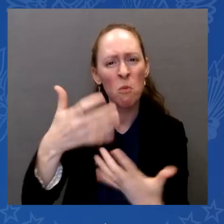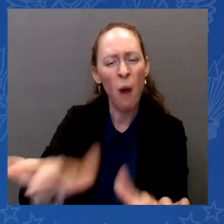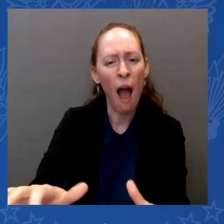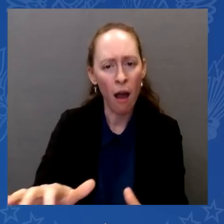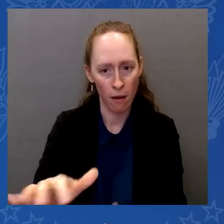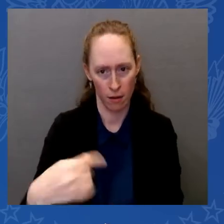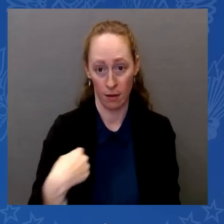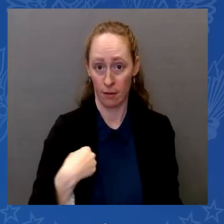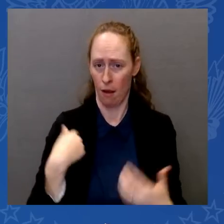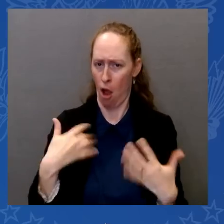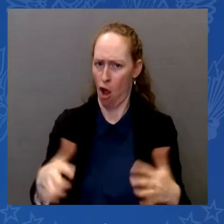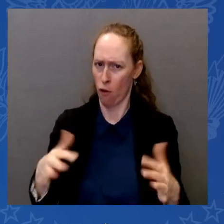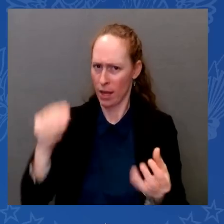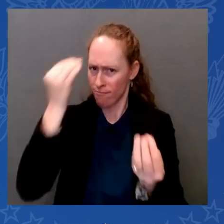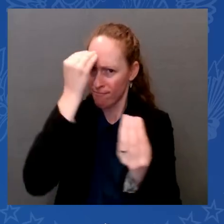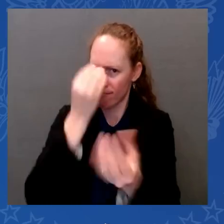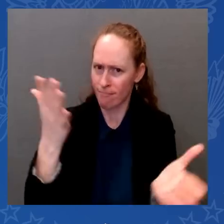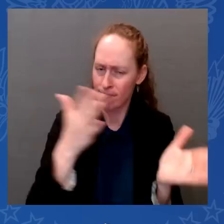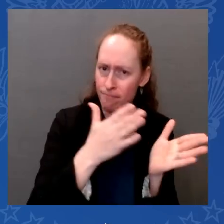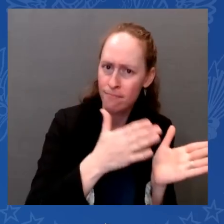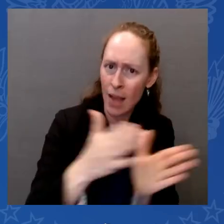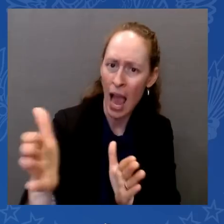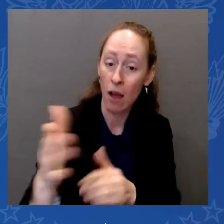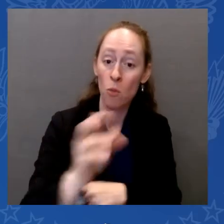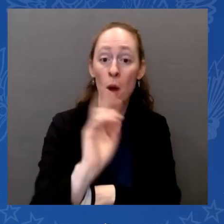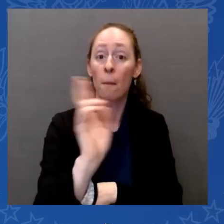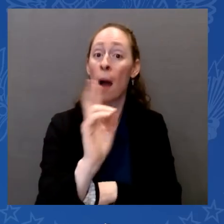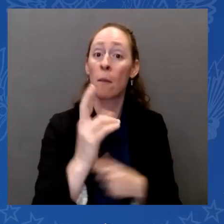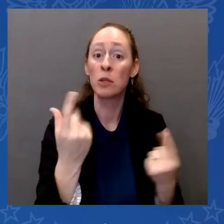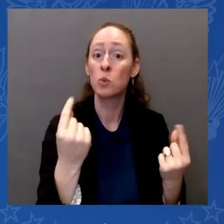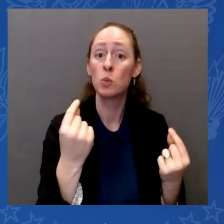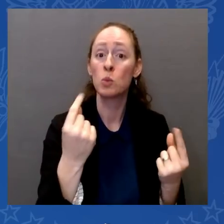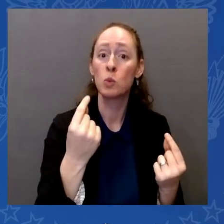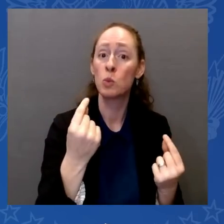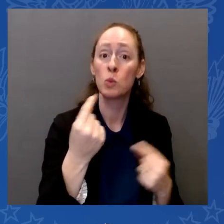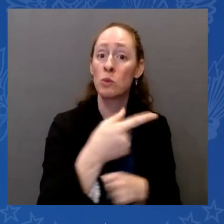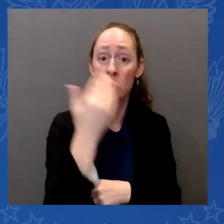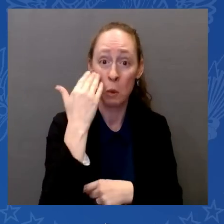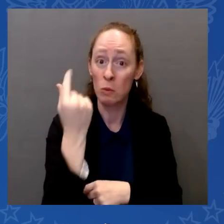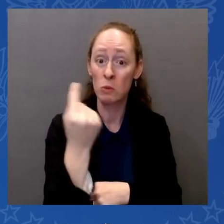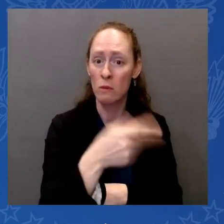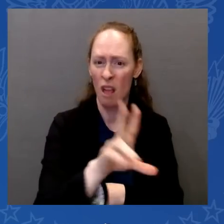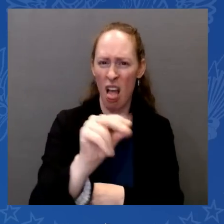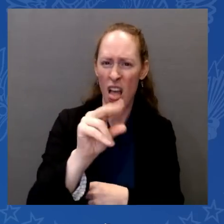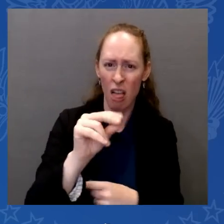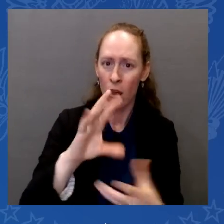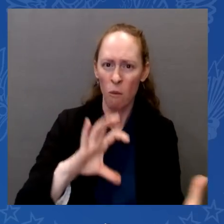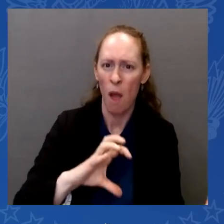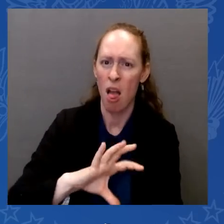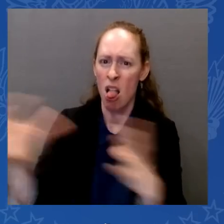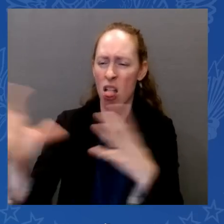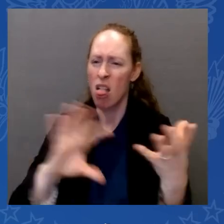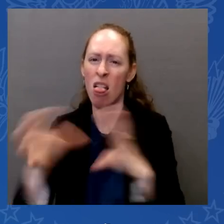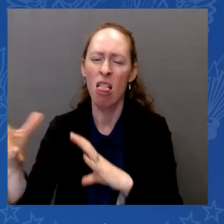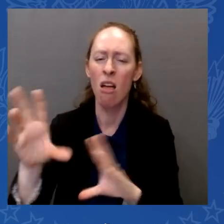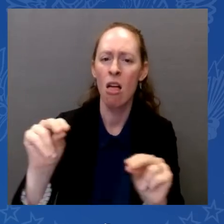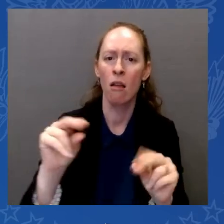Their outrage is wrong and it's hypocritical. I will never apologize for helping working Americans and middle-class people